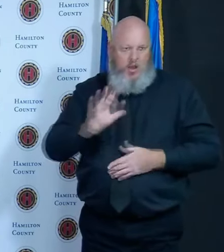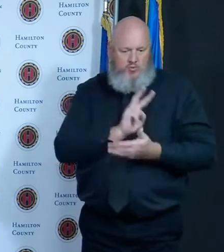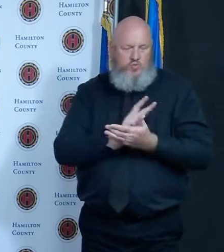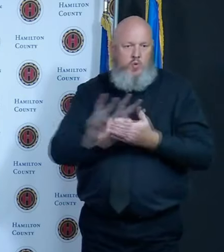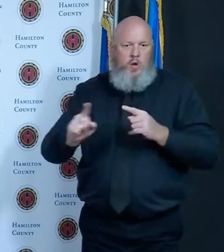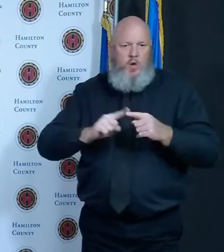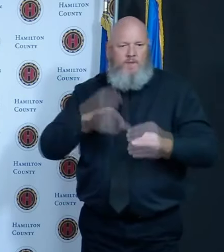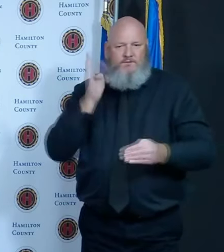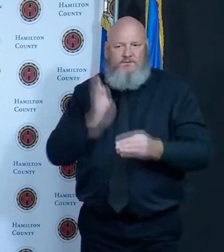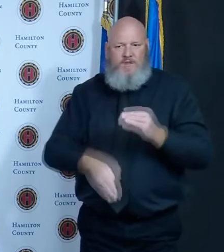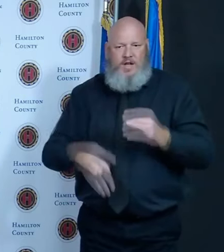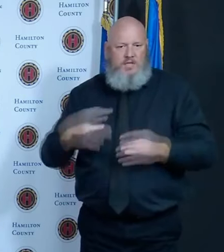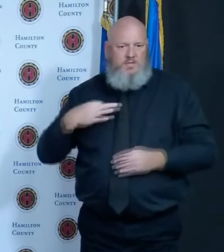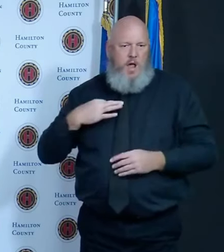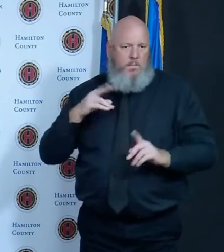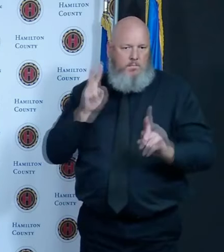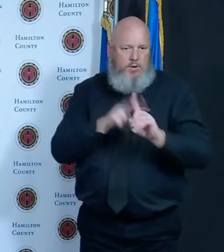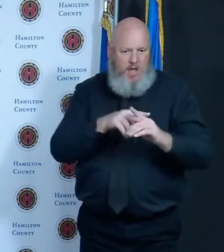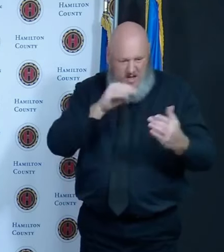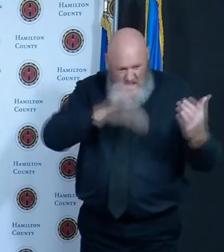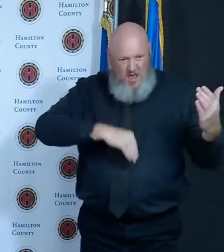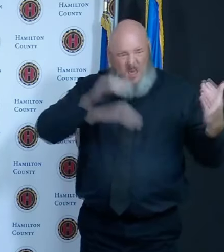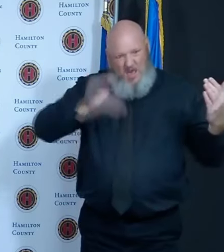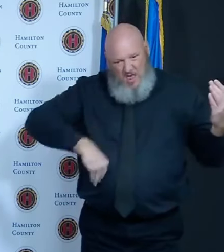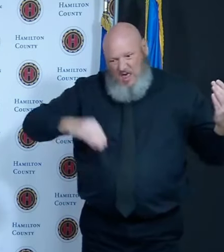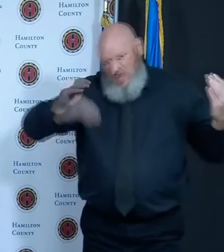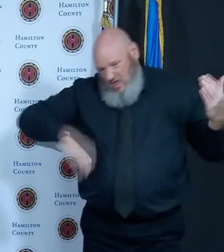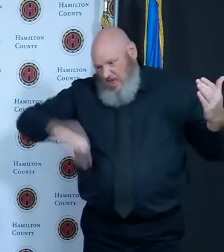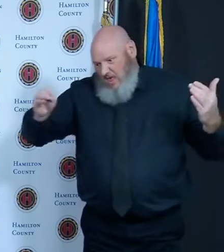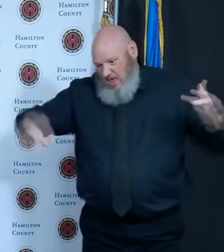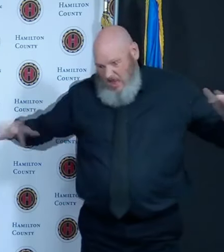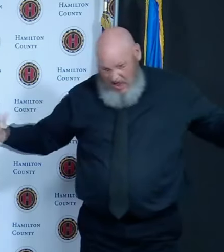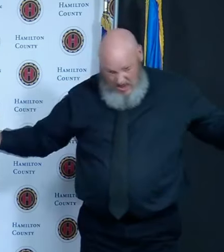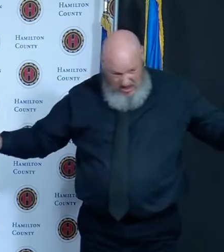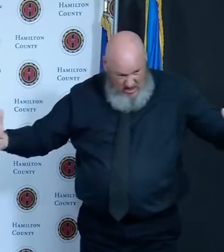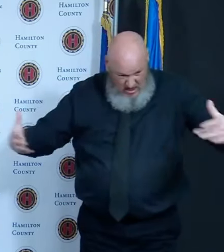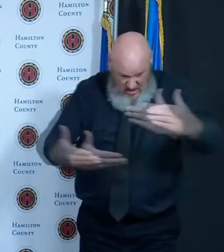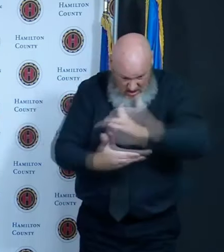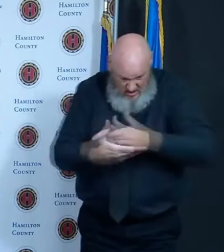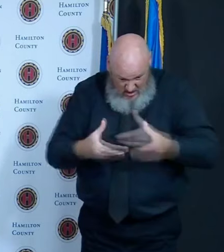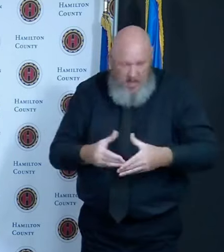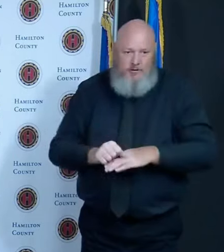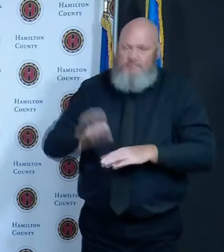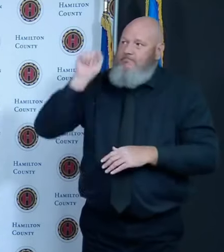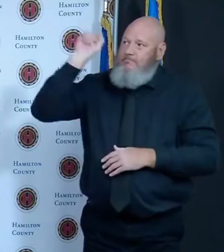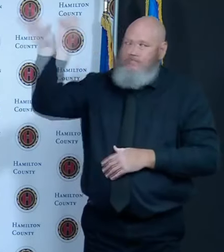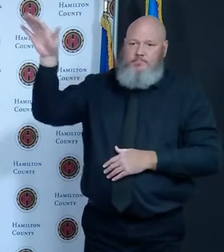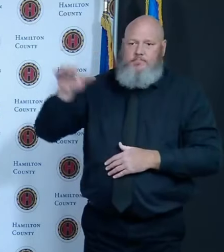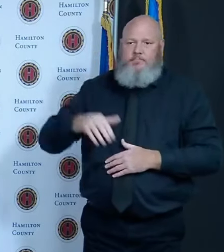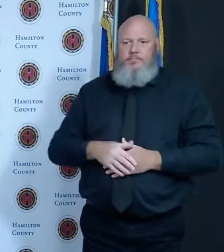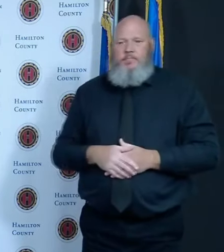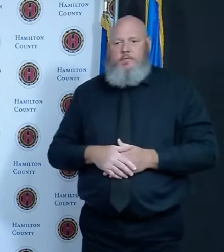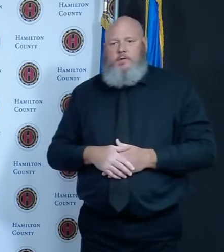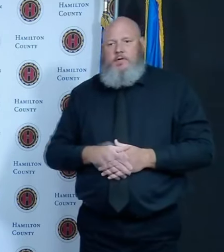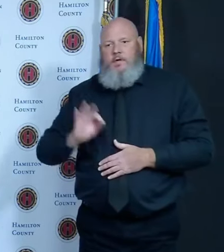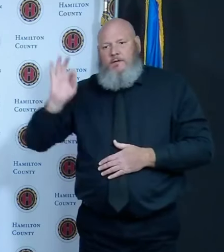that application and the system for the federal government and the SBA was constantly